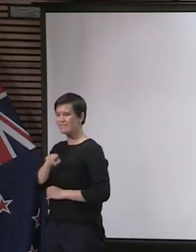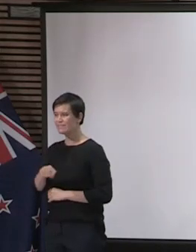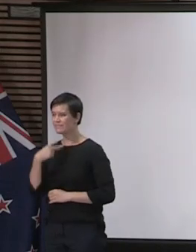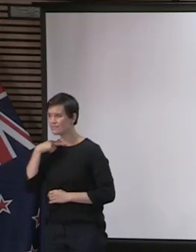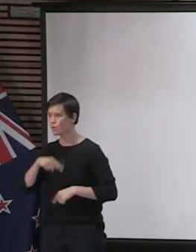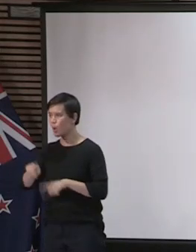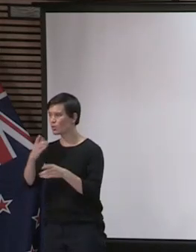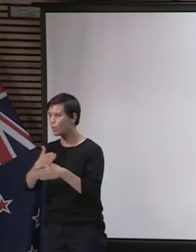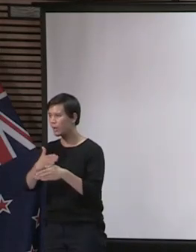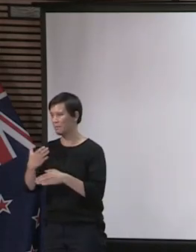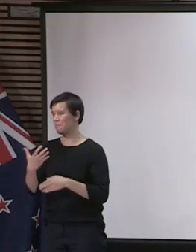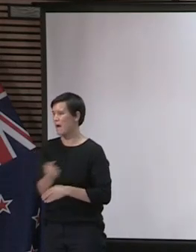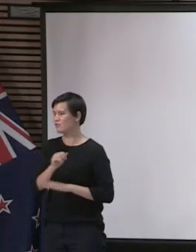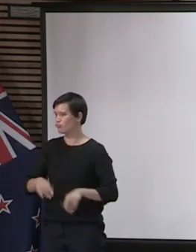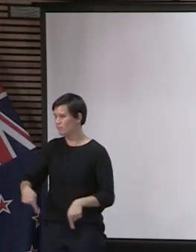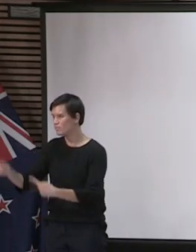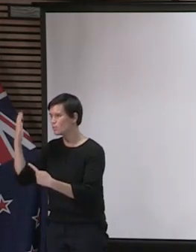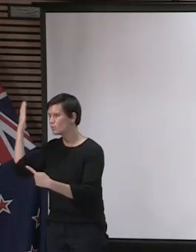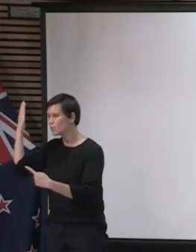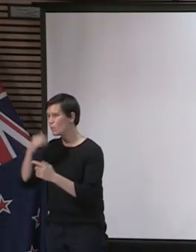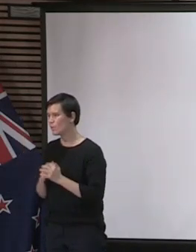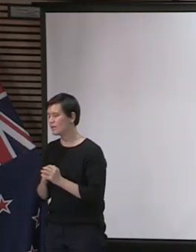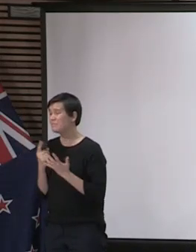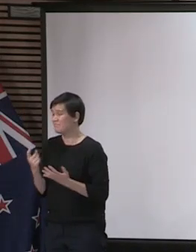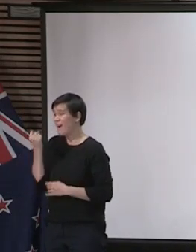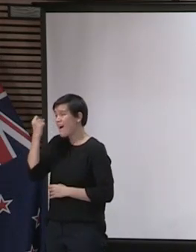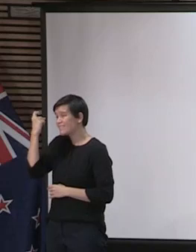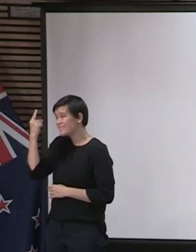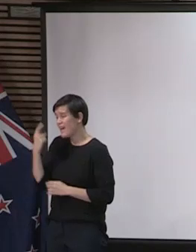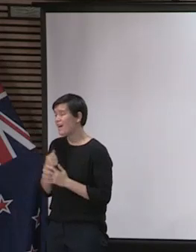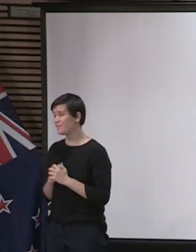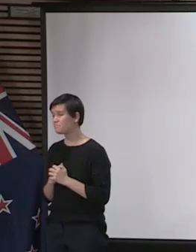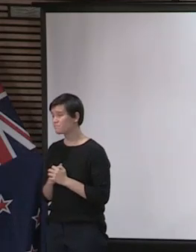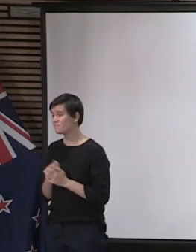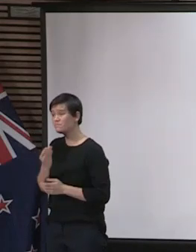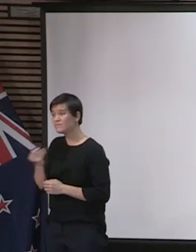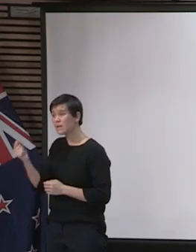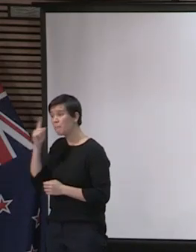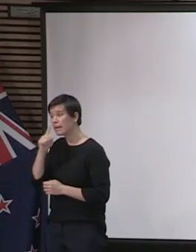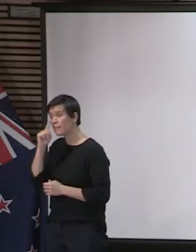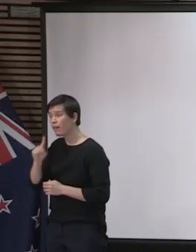there have been hundreds of thousands of New Zealanders who are in our essential